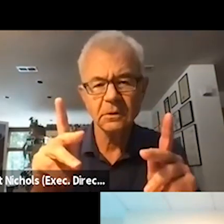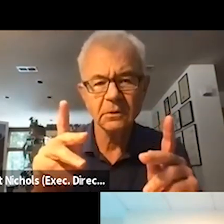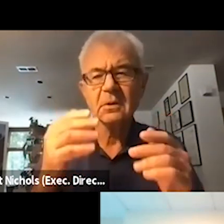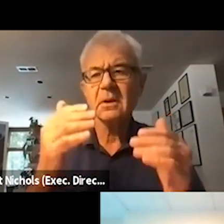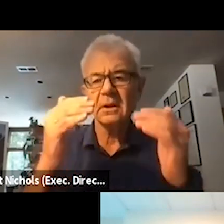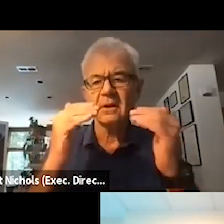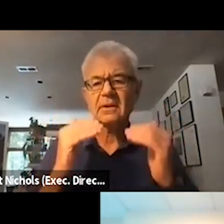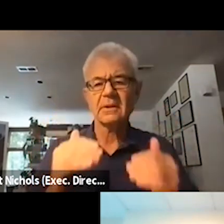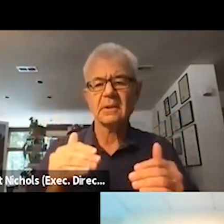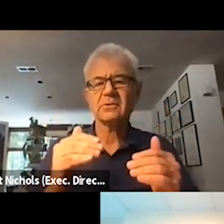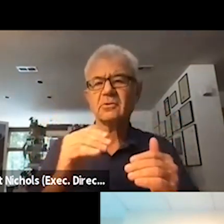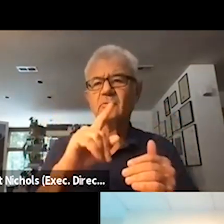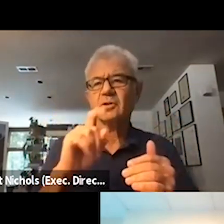Yeah.